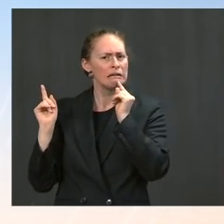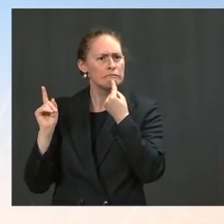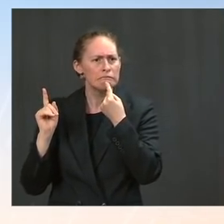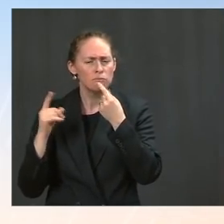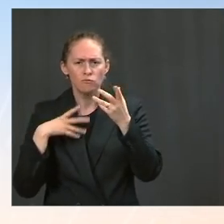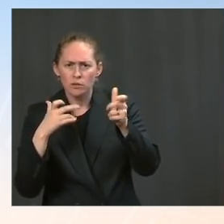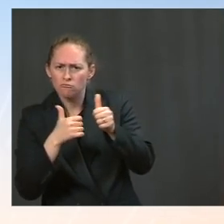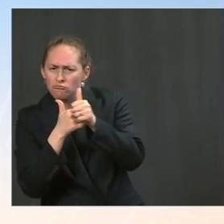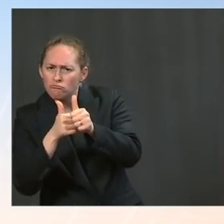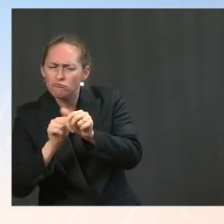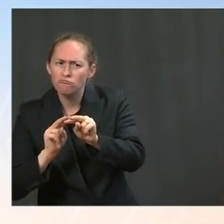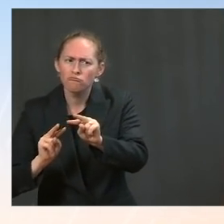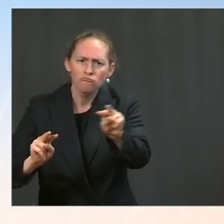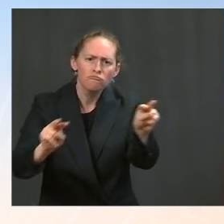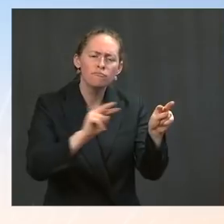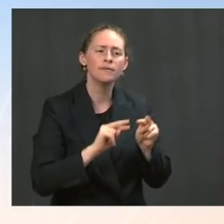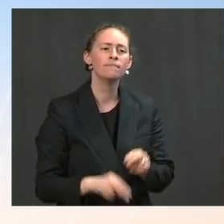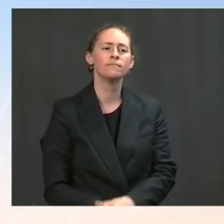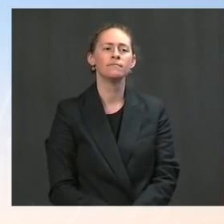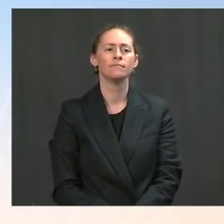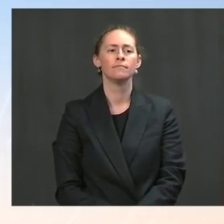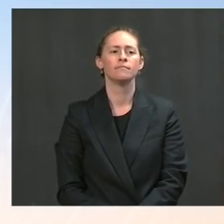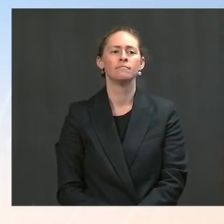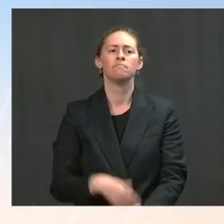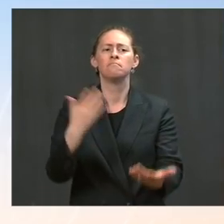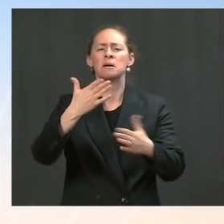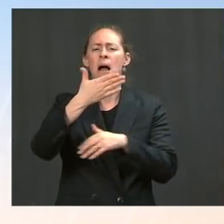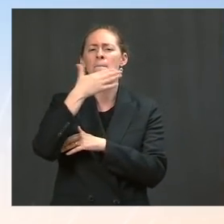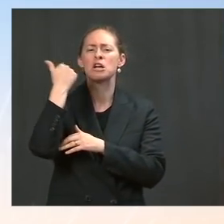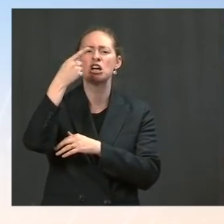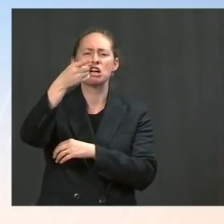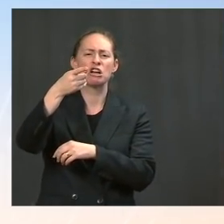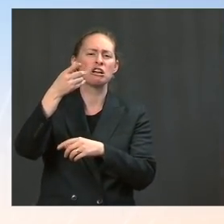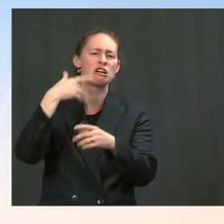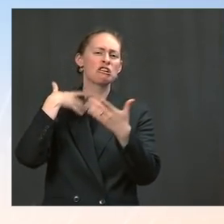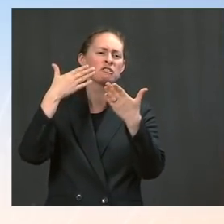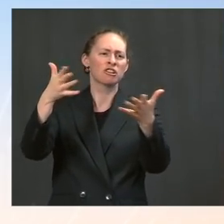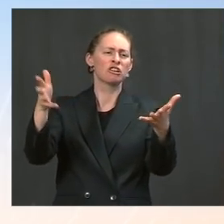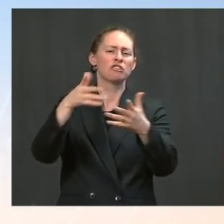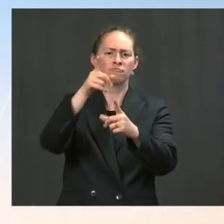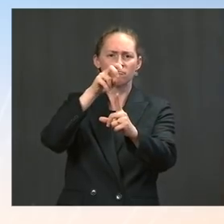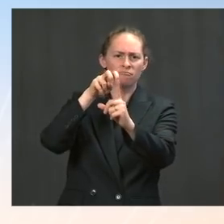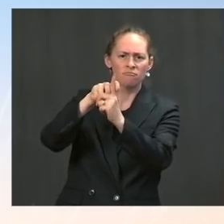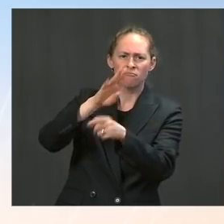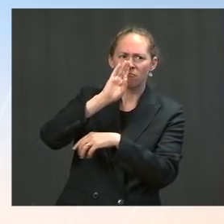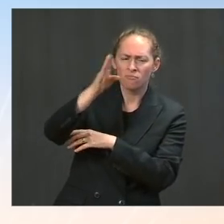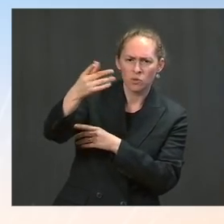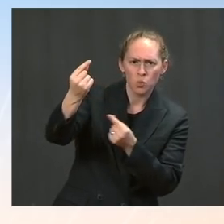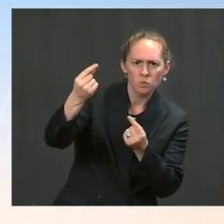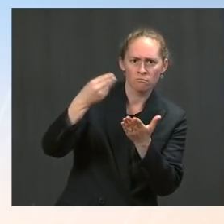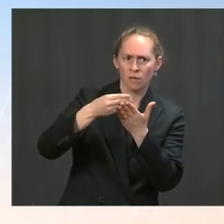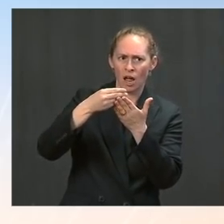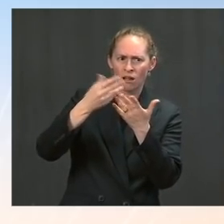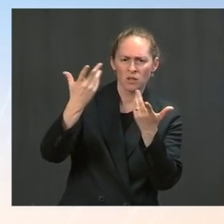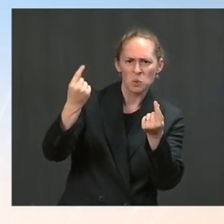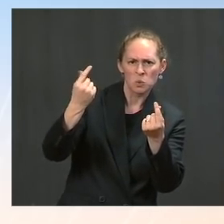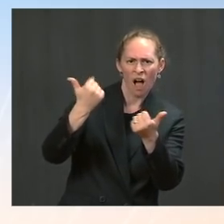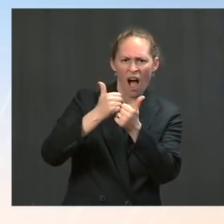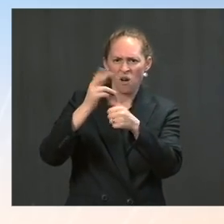I would say it might be constructive for you to talk to them directly about the implementation piece, and I'm happy to connect you directly. The Press: Thanks, Jen. Jen, vaccination rates are actually going up